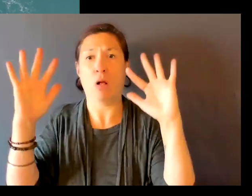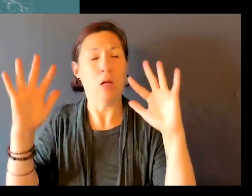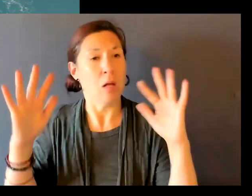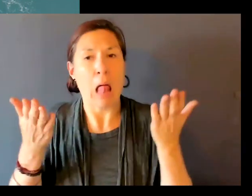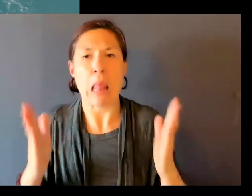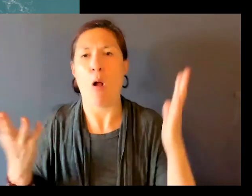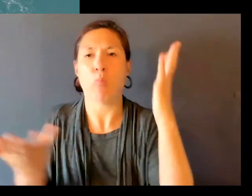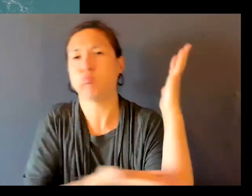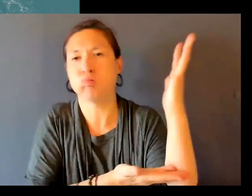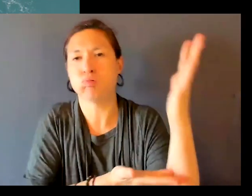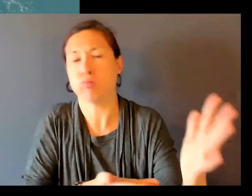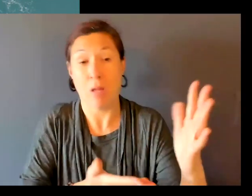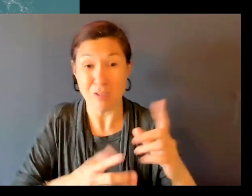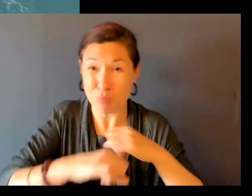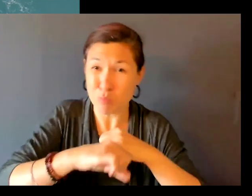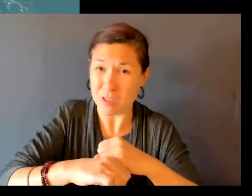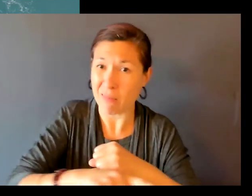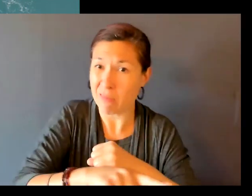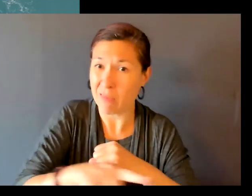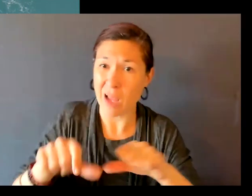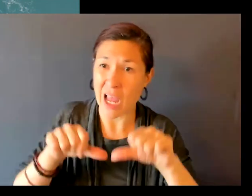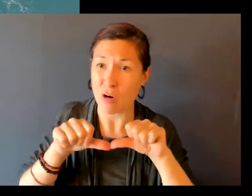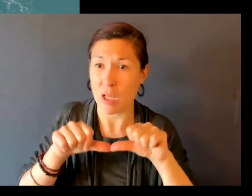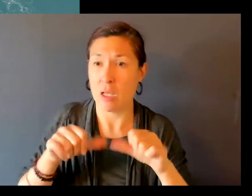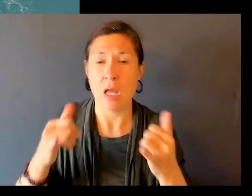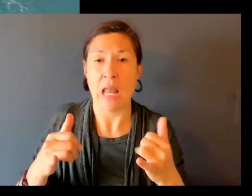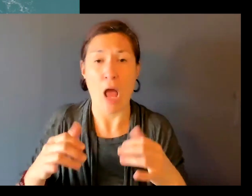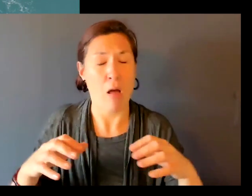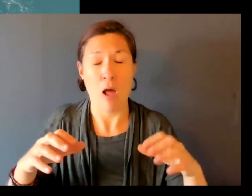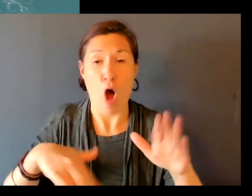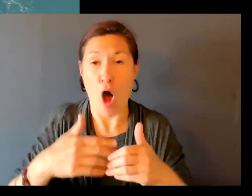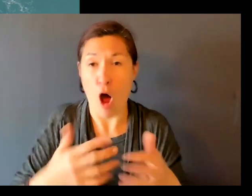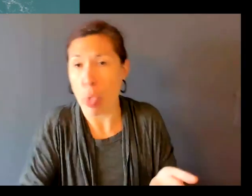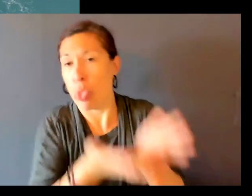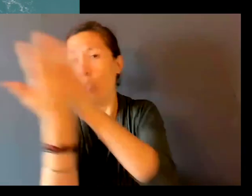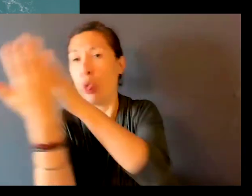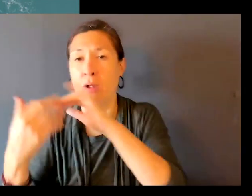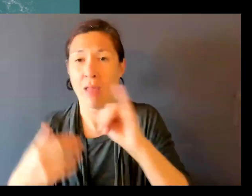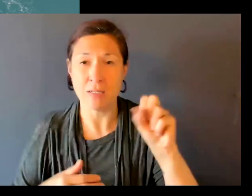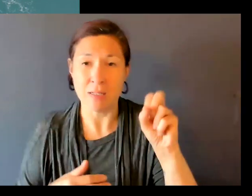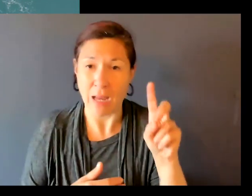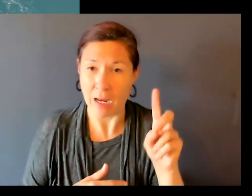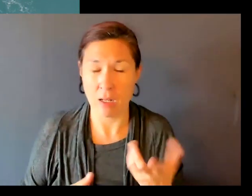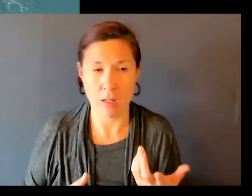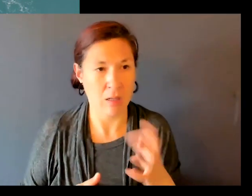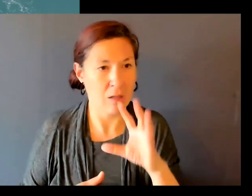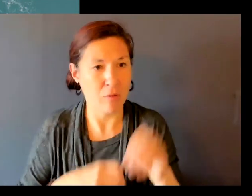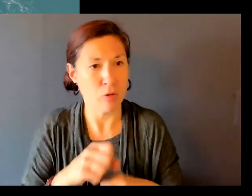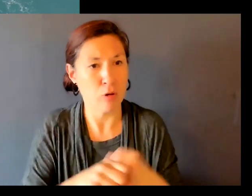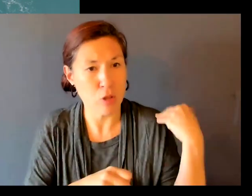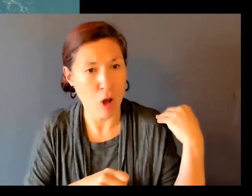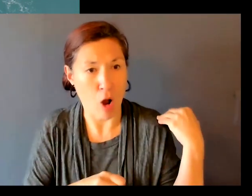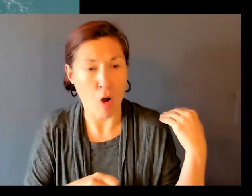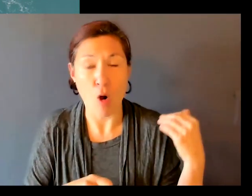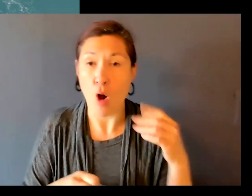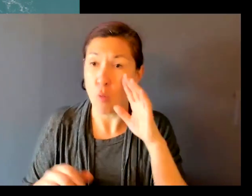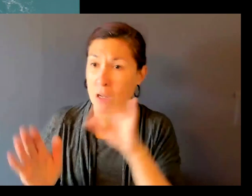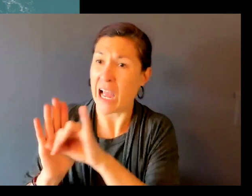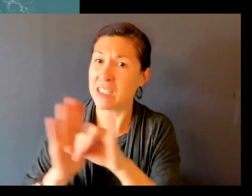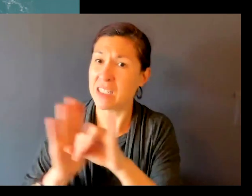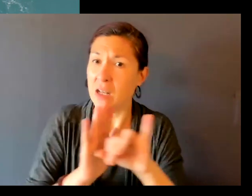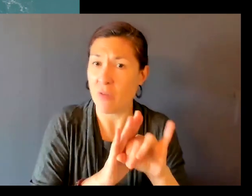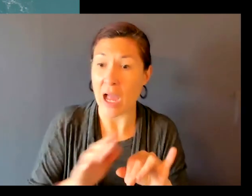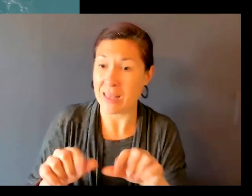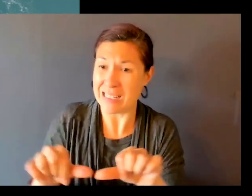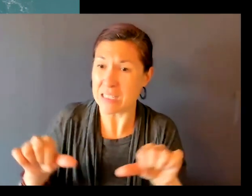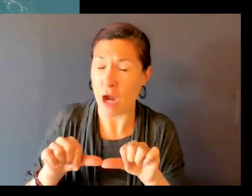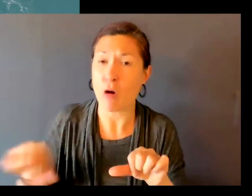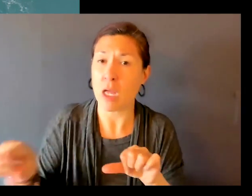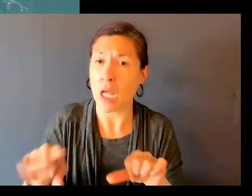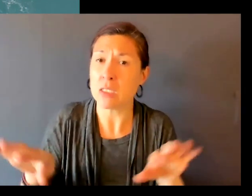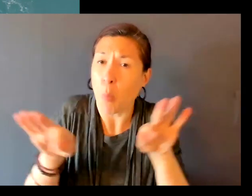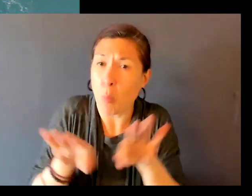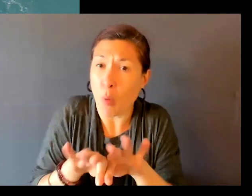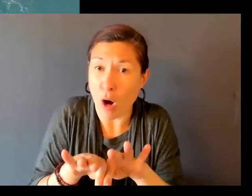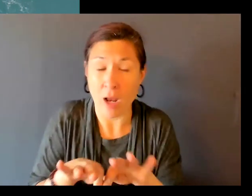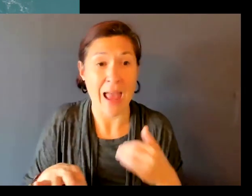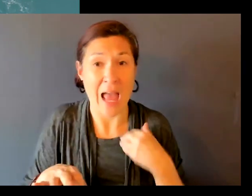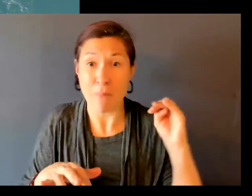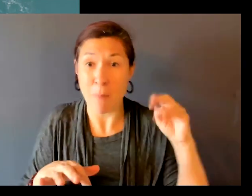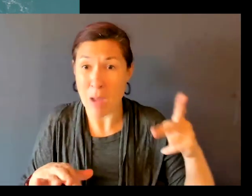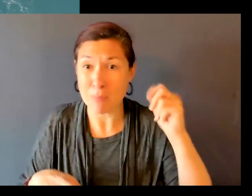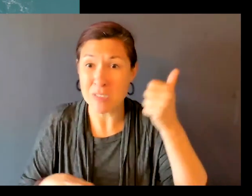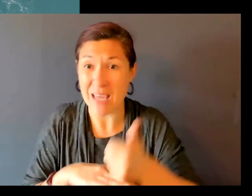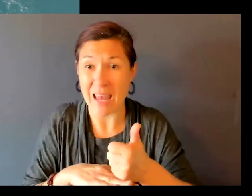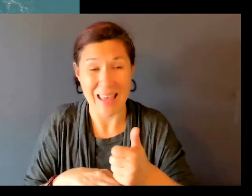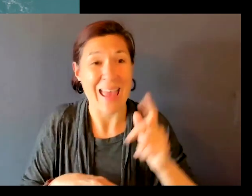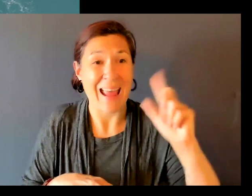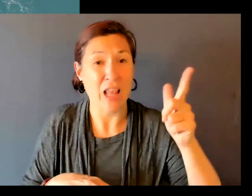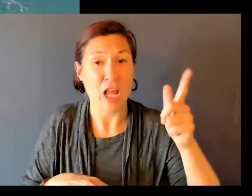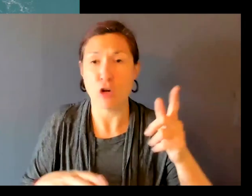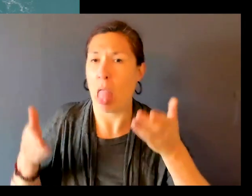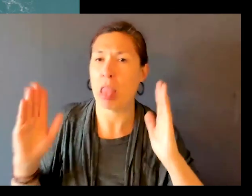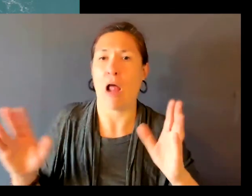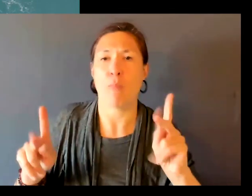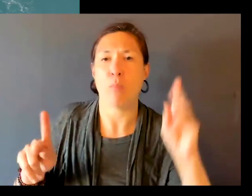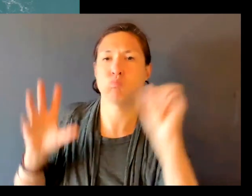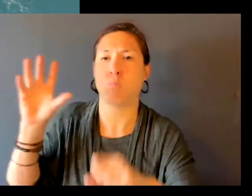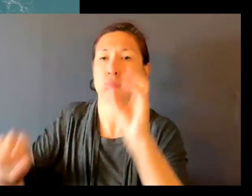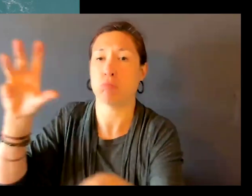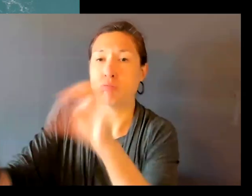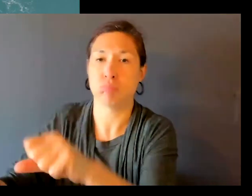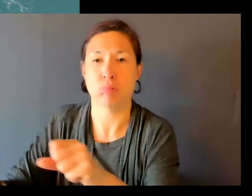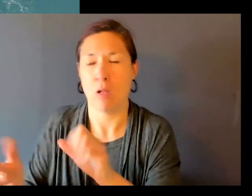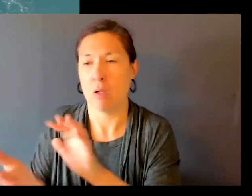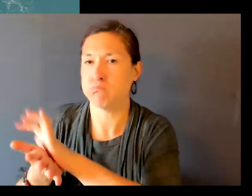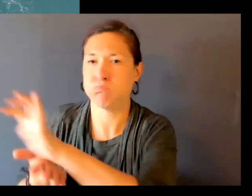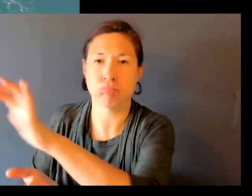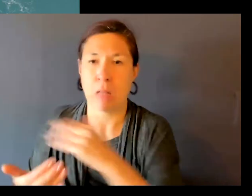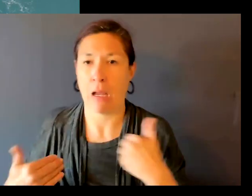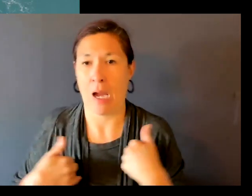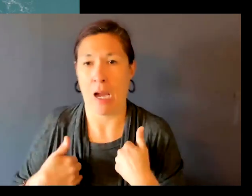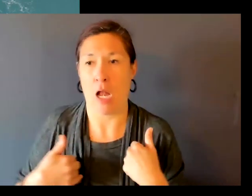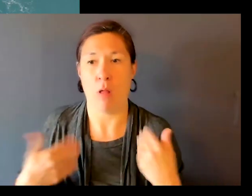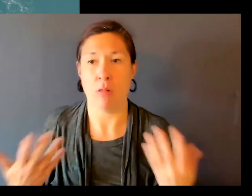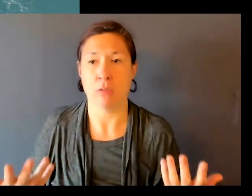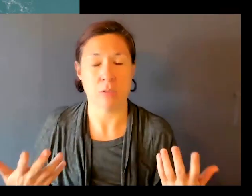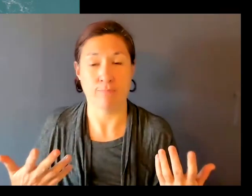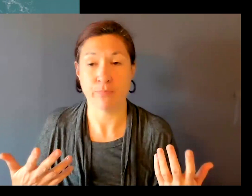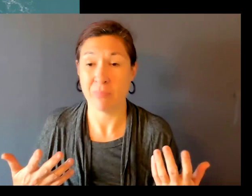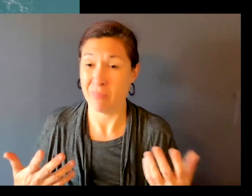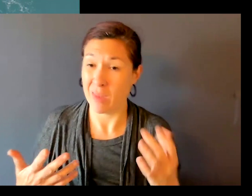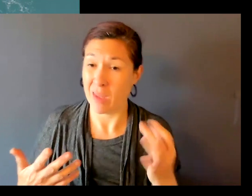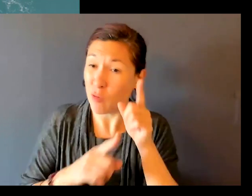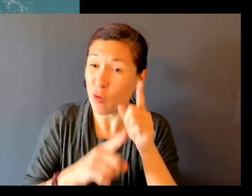that you can put solar on. So, uhm, so that is someone in the Indusly, for ten years, that, uhm, that financially can gain from this, ah, clear cutting, but I am against it, and as most of my, uhm, colleagues are, as well. So, I wanted to make sure that is, you know, people in the industry want this to change.